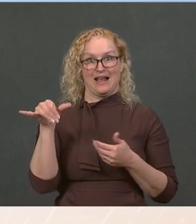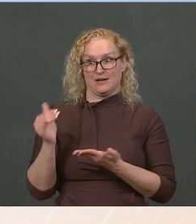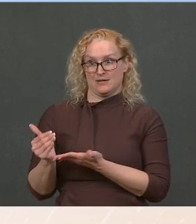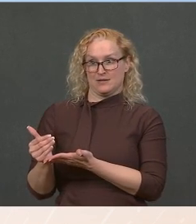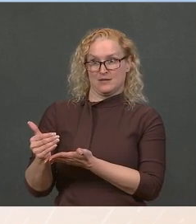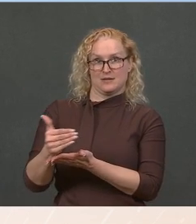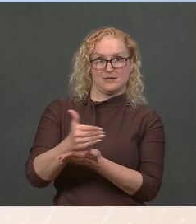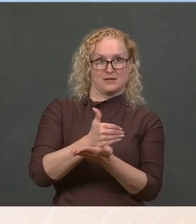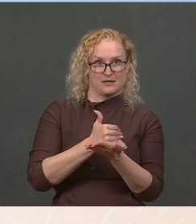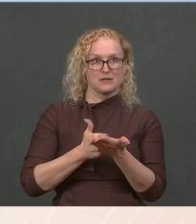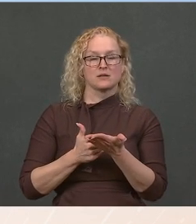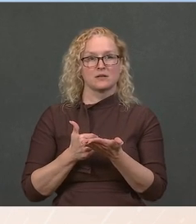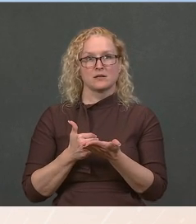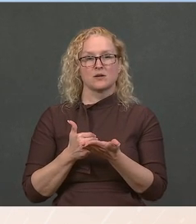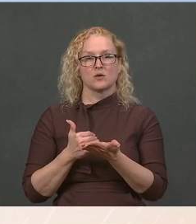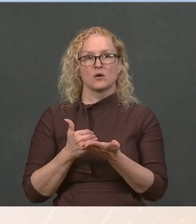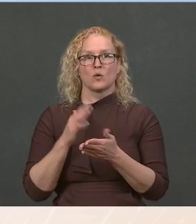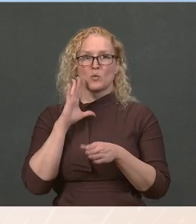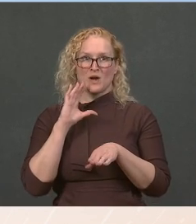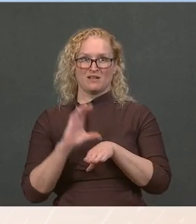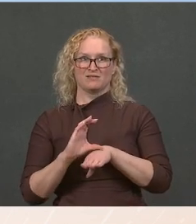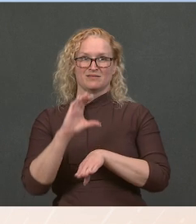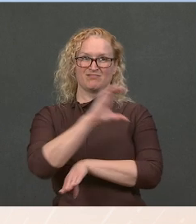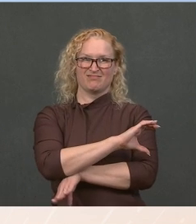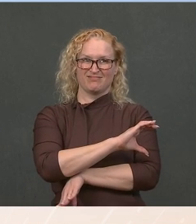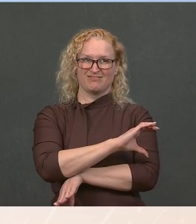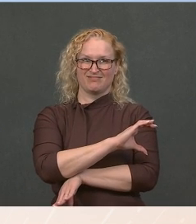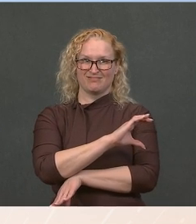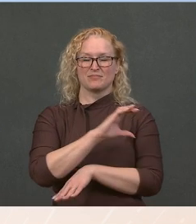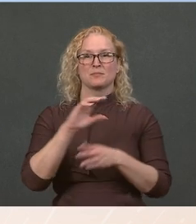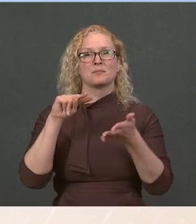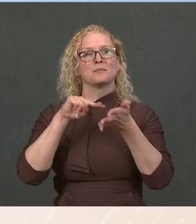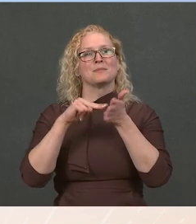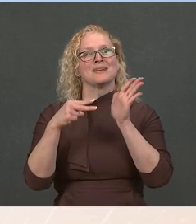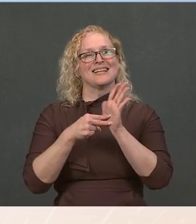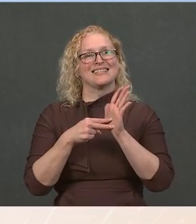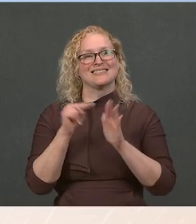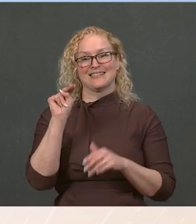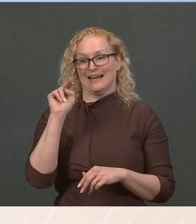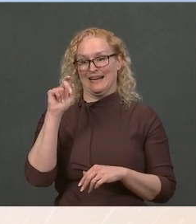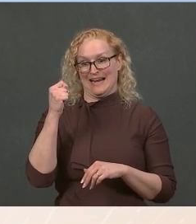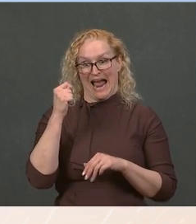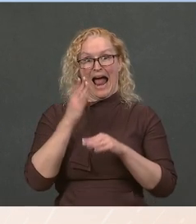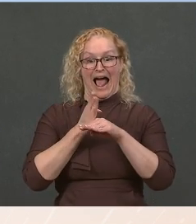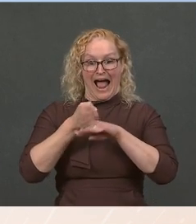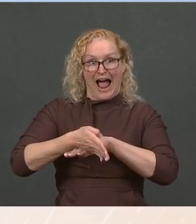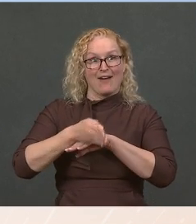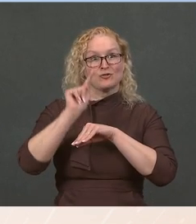So, the net-income investment tax and loss limitation compared to JCT scoring.